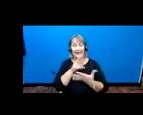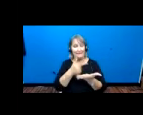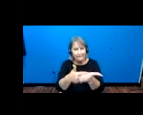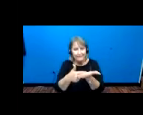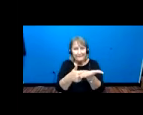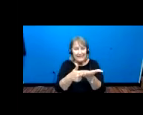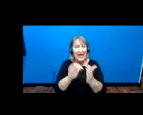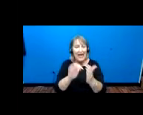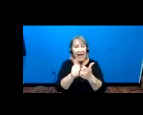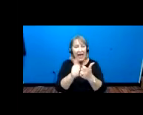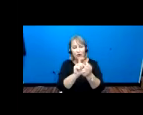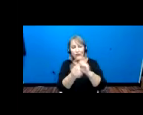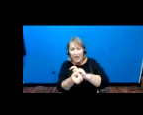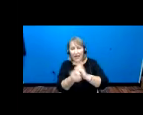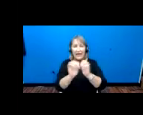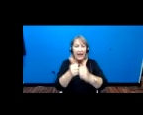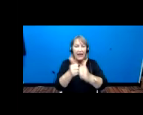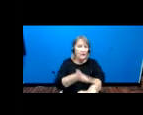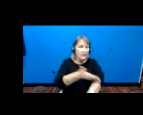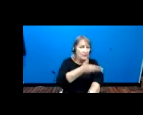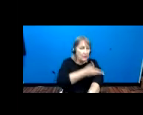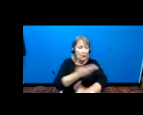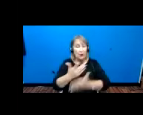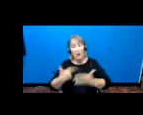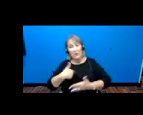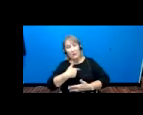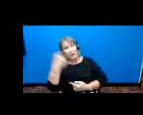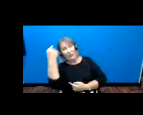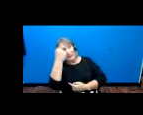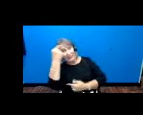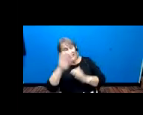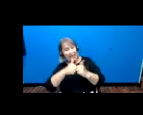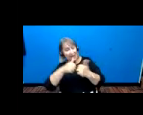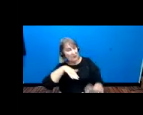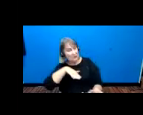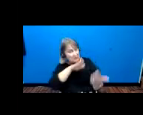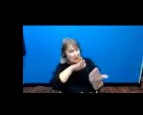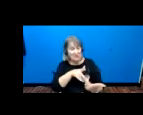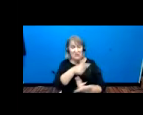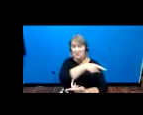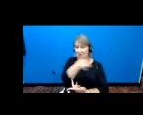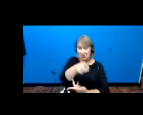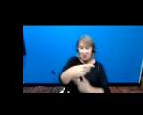and also give you guidance on what we're thinking and how we're actually carrying all of this forth.